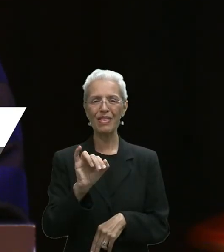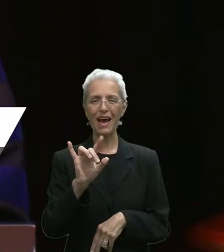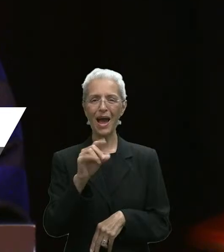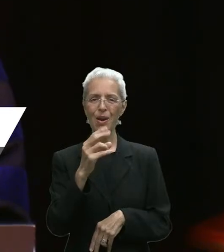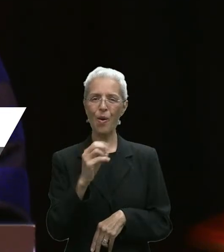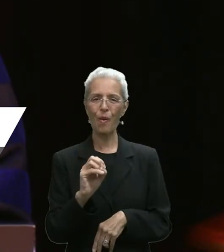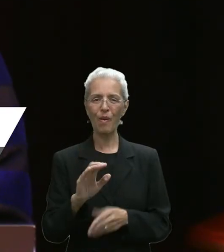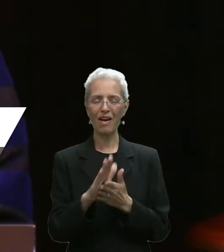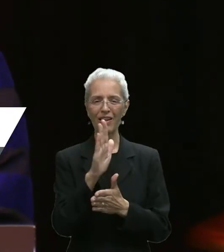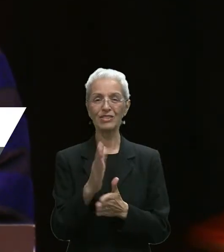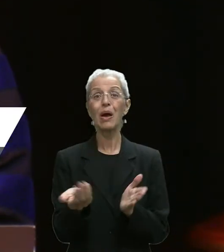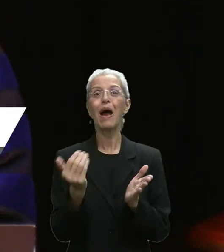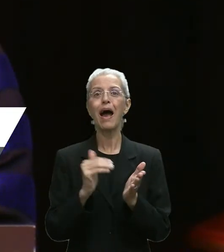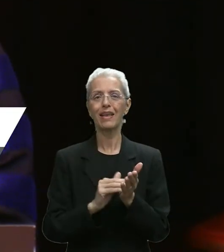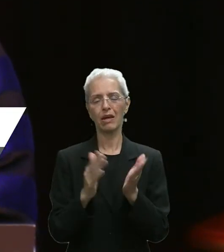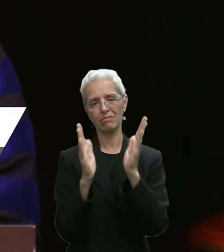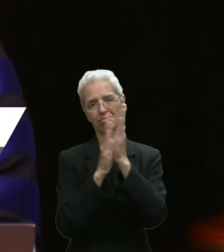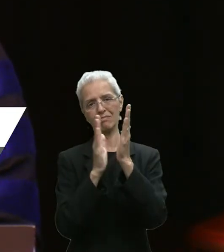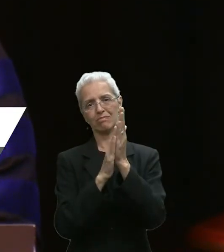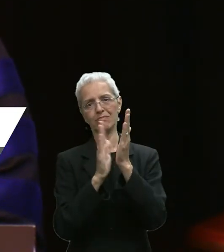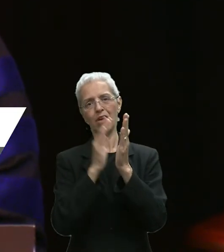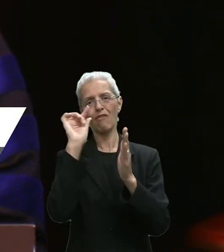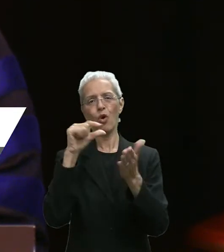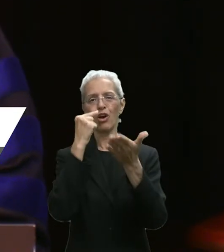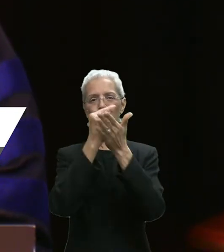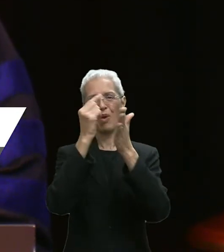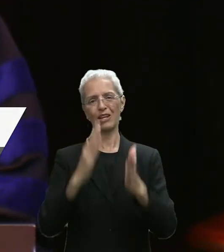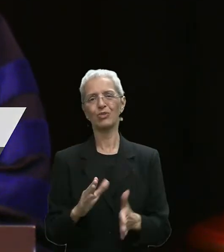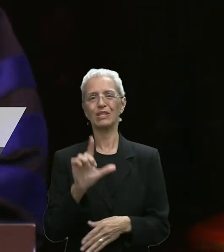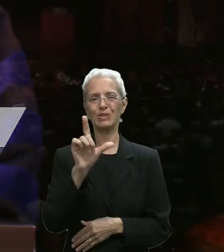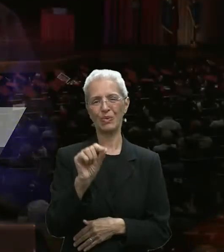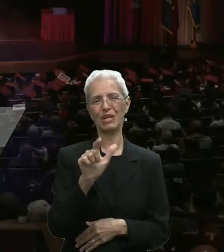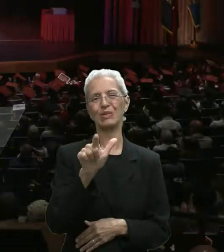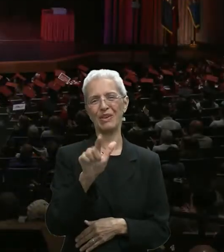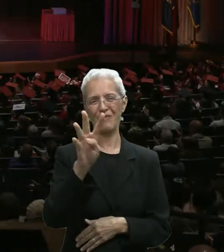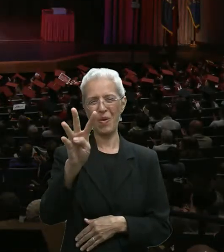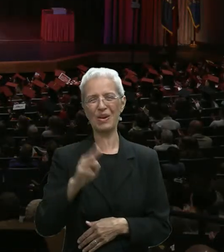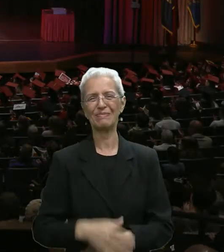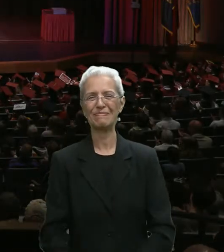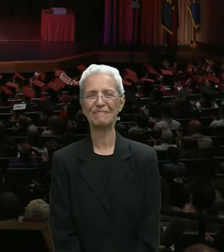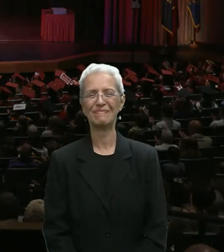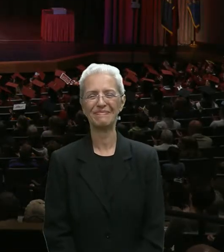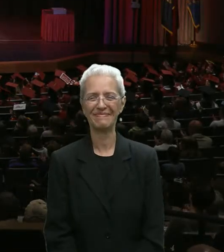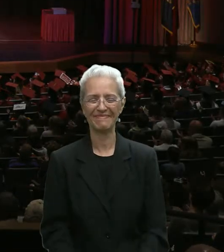Or paving our way and inspiring us to keep moving forward.